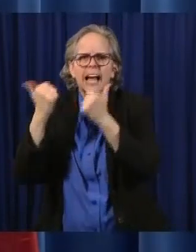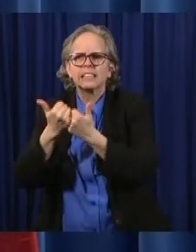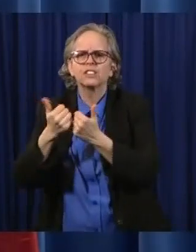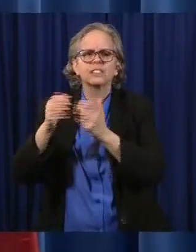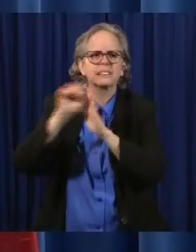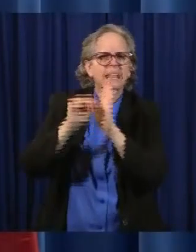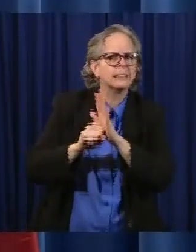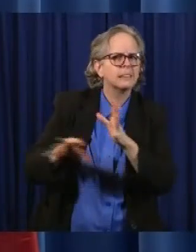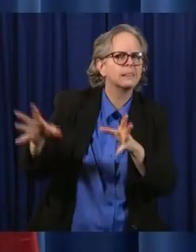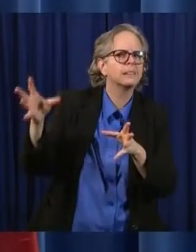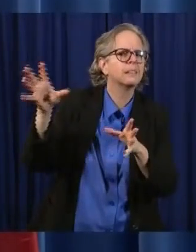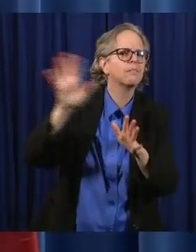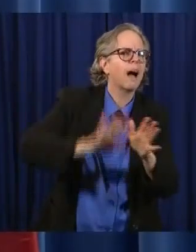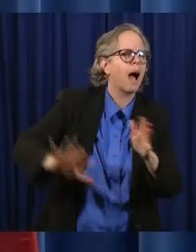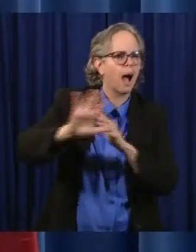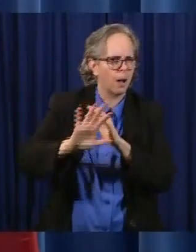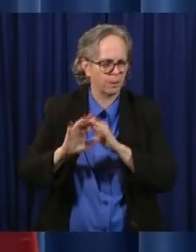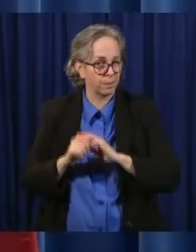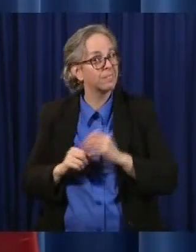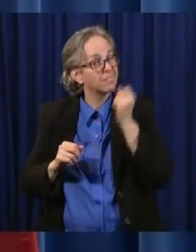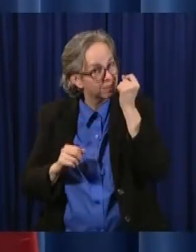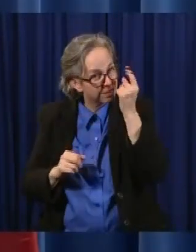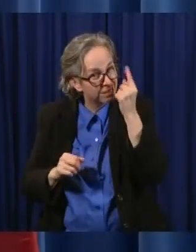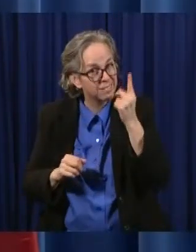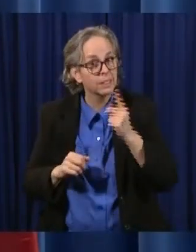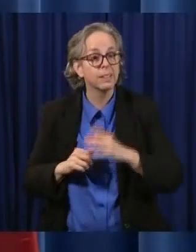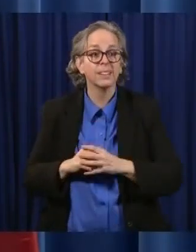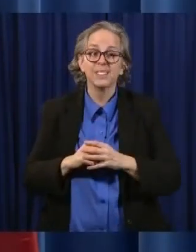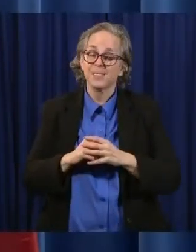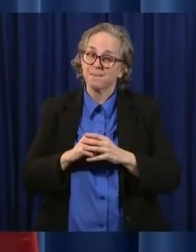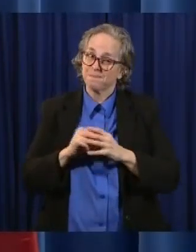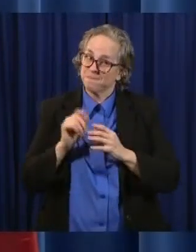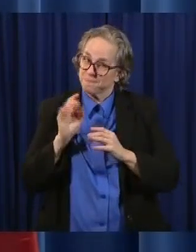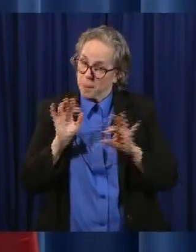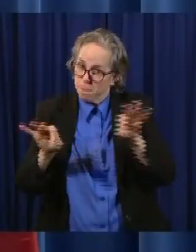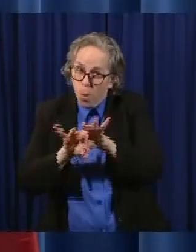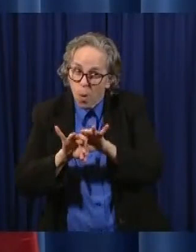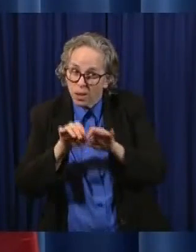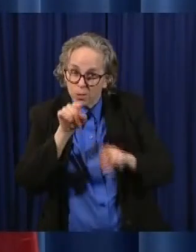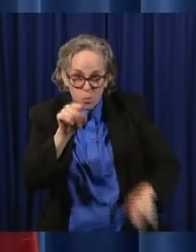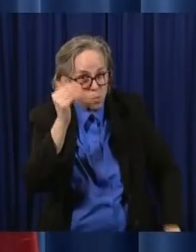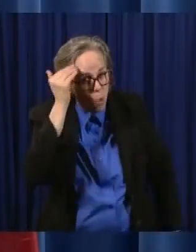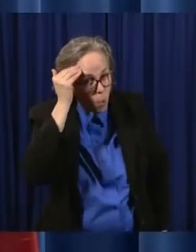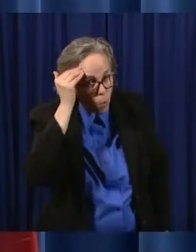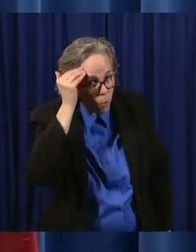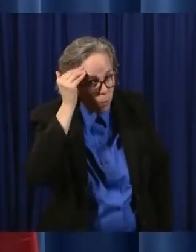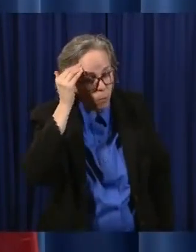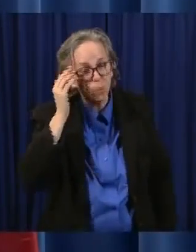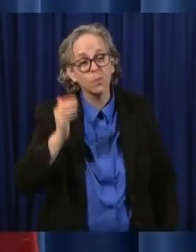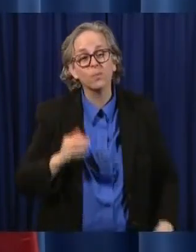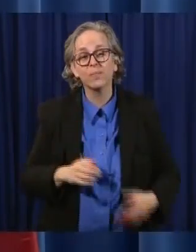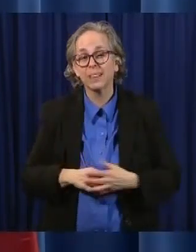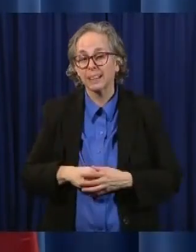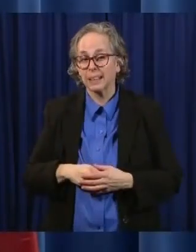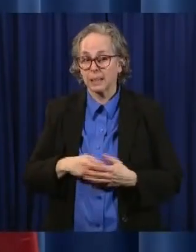WORK IN PROGRESS AND WE ARE GOING TO CONTINUE TO TRY TO BROADEN THAT NOT JUST WITH THE DEPARTMENT OF HEALTH BUT EVERY